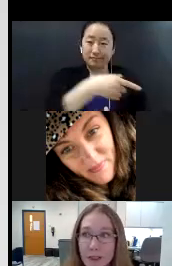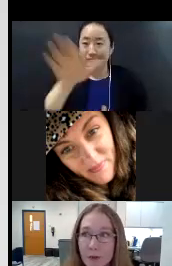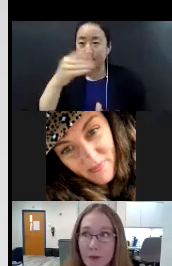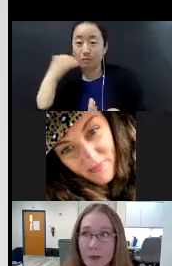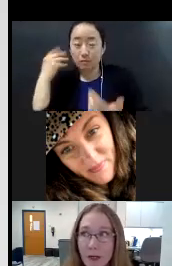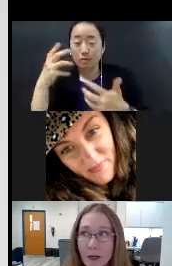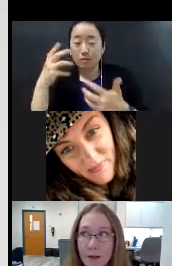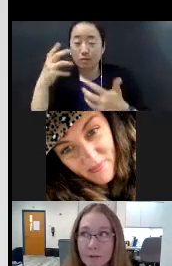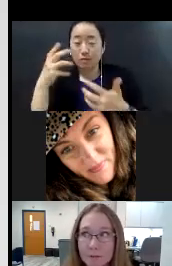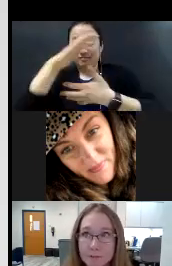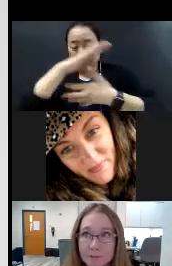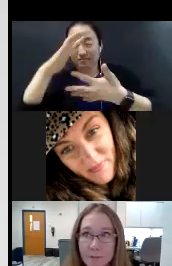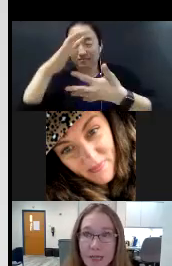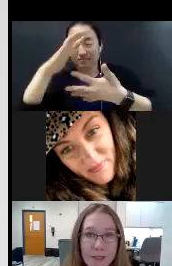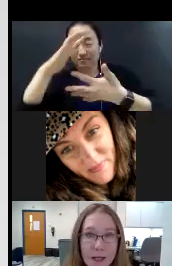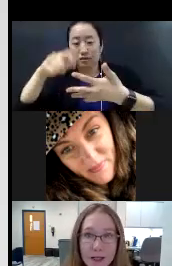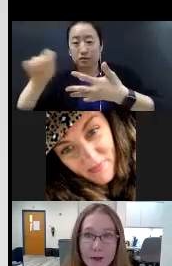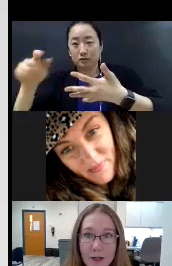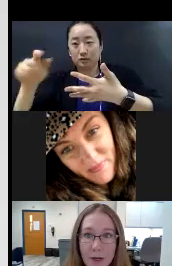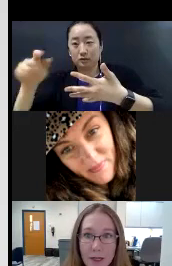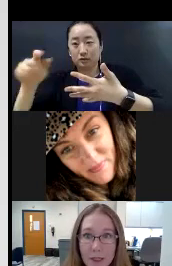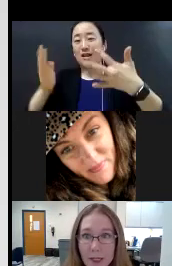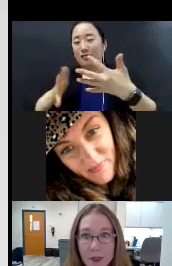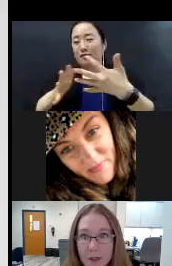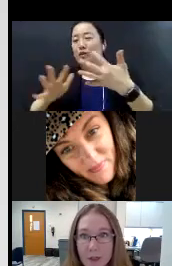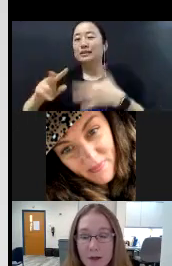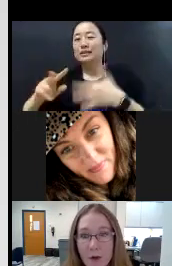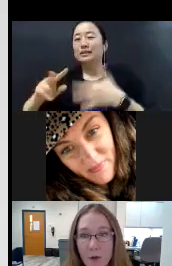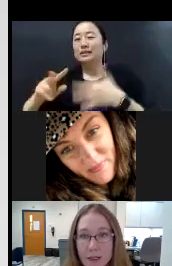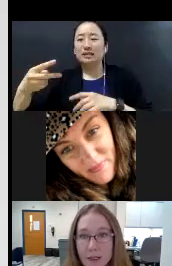OR KIND OF SECONDARY RECOMMENDATIONS ONCE THAT